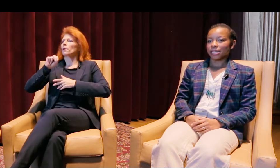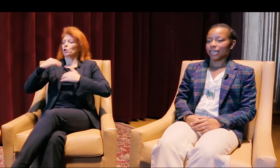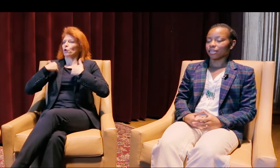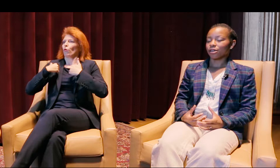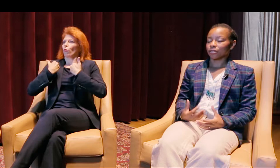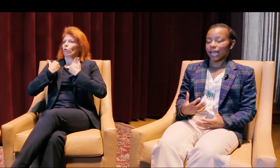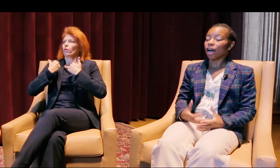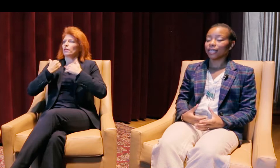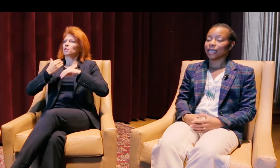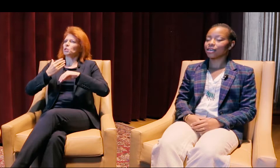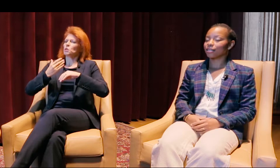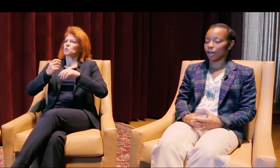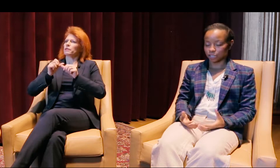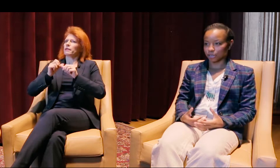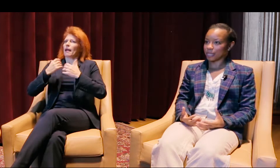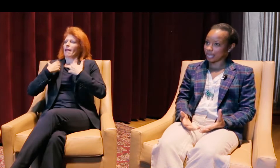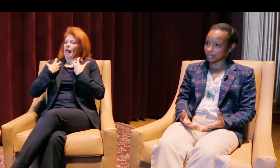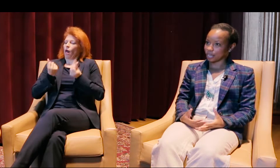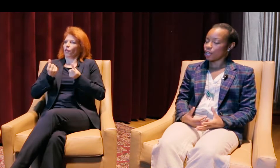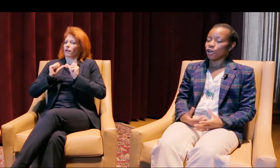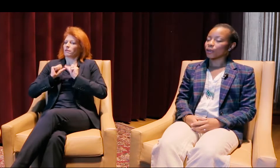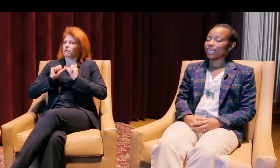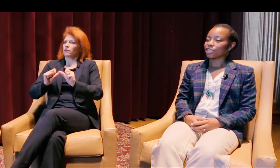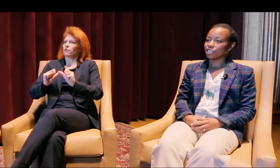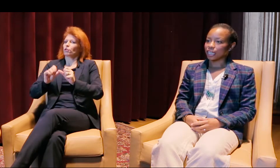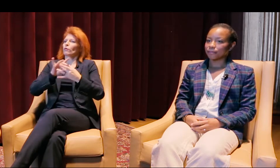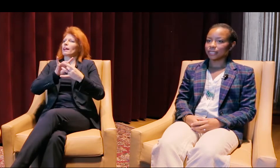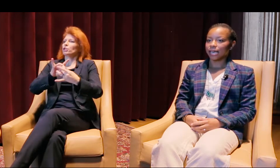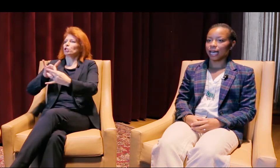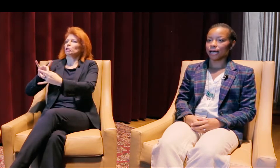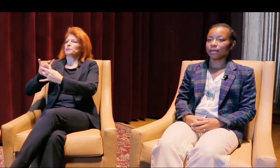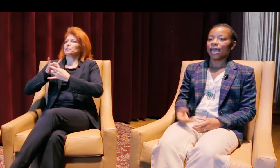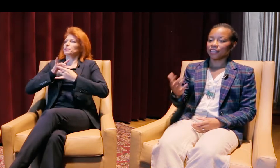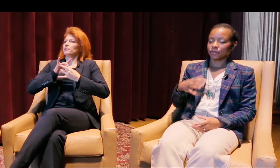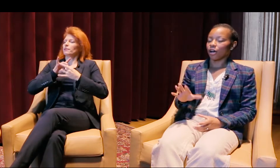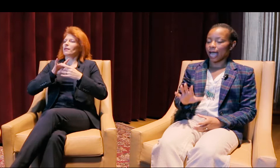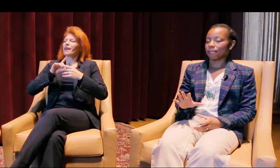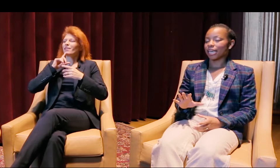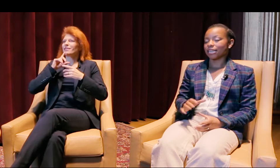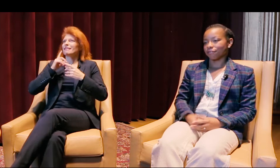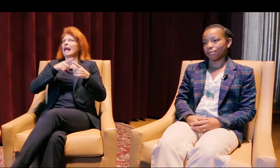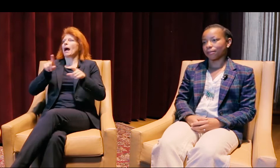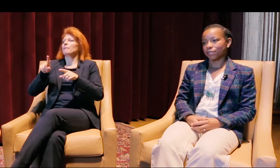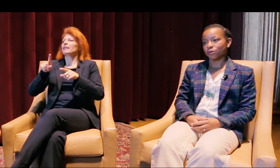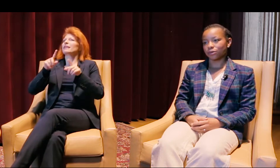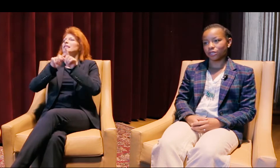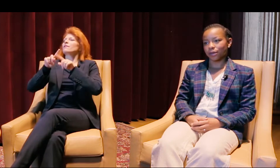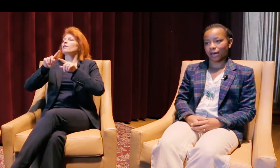just maintain healthy, long term lasting relationships. This was all happening in Denver public schools.